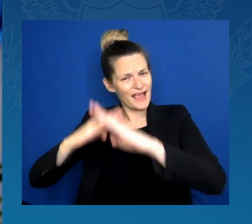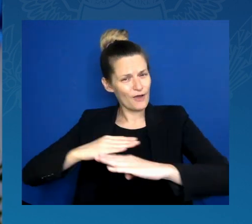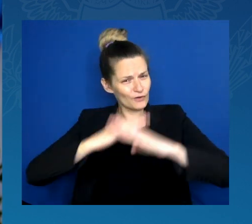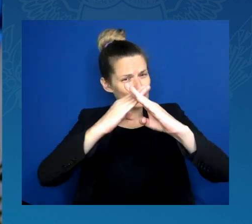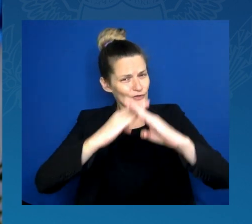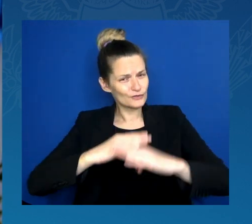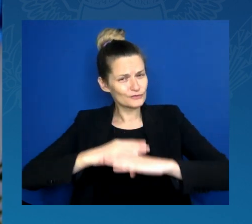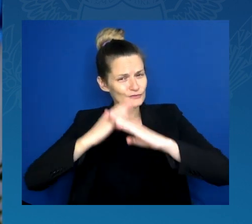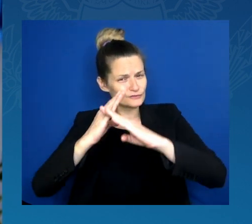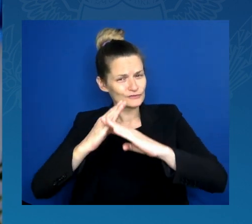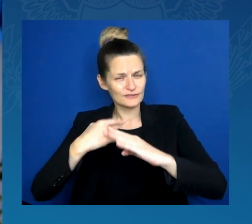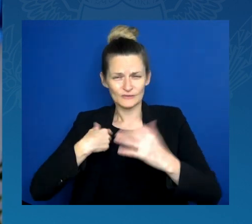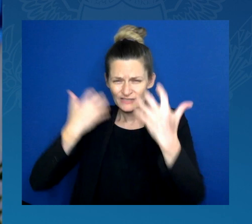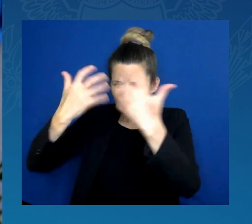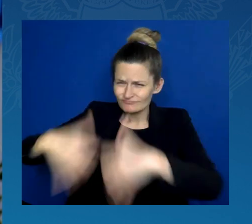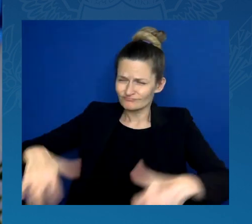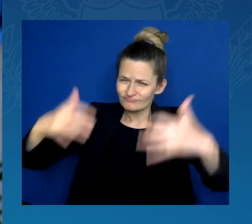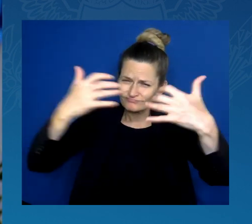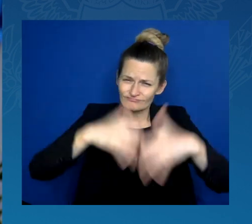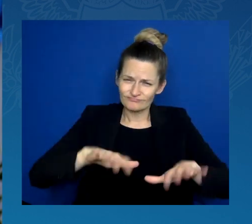and this is something we are particularly proud of --